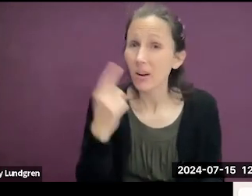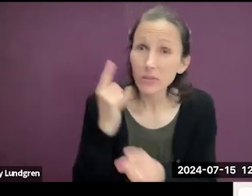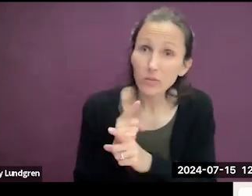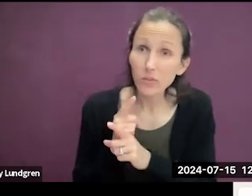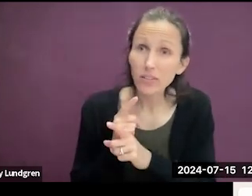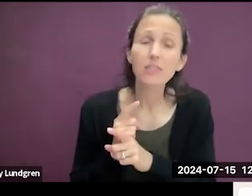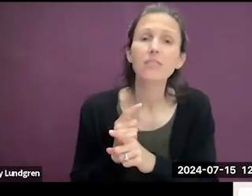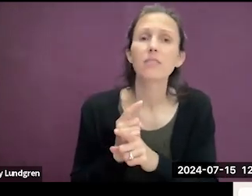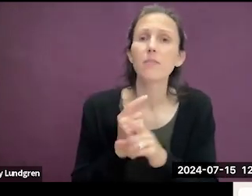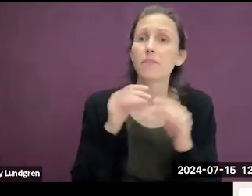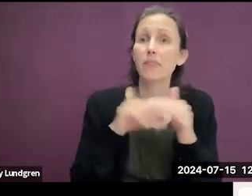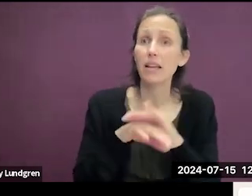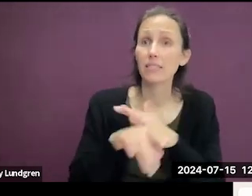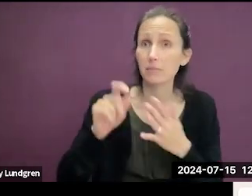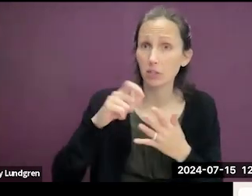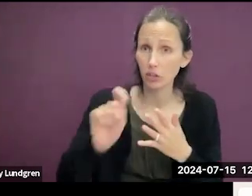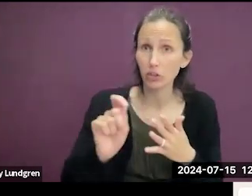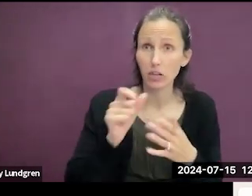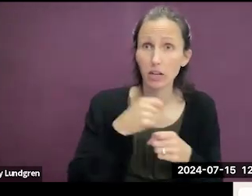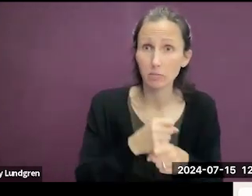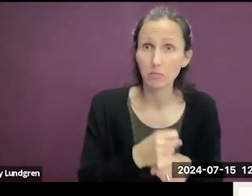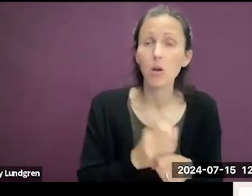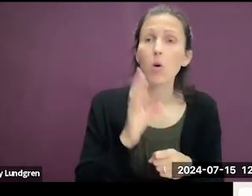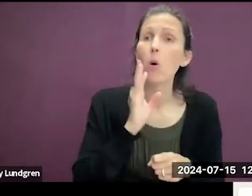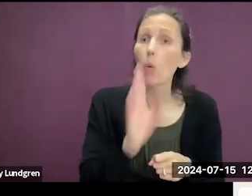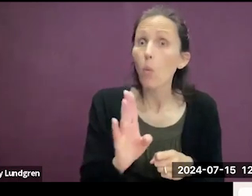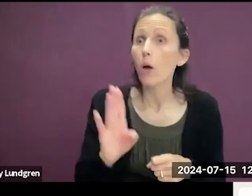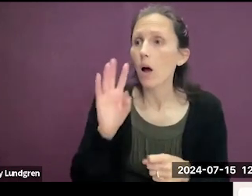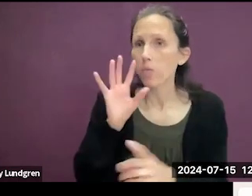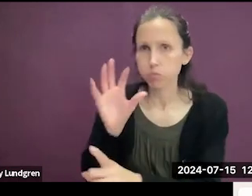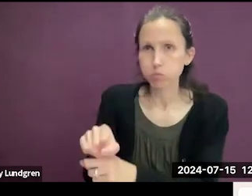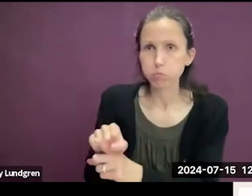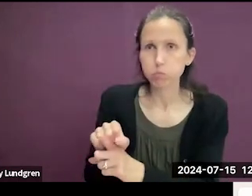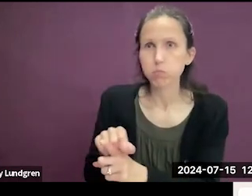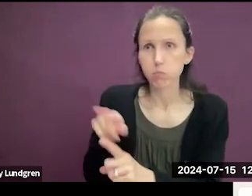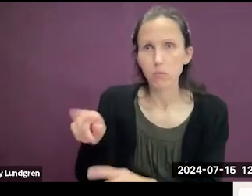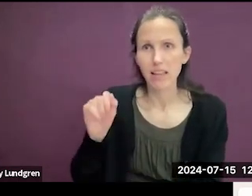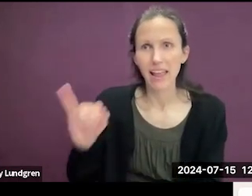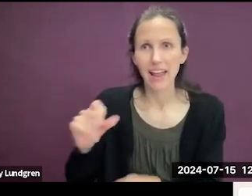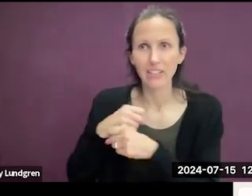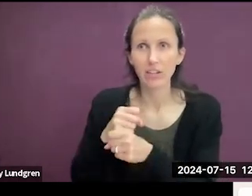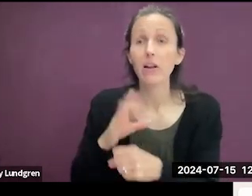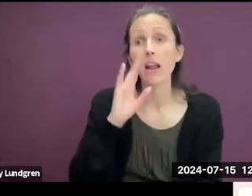An accessibility check is going to pick up on the fact that this was AI generated and ask you to review it.